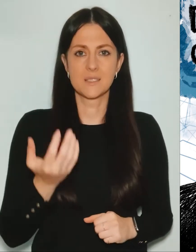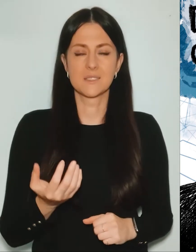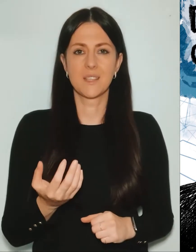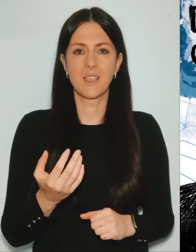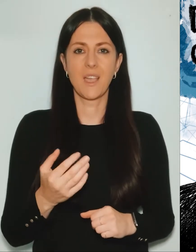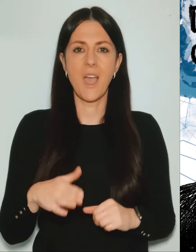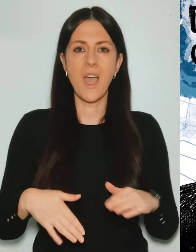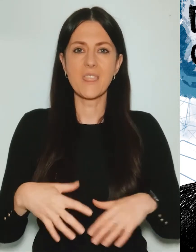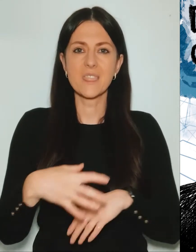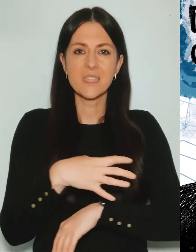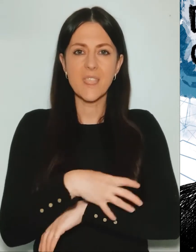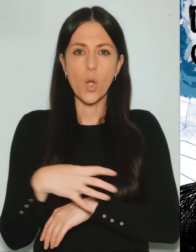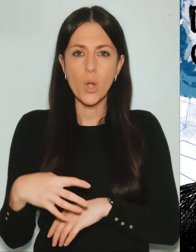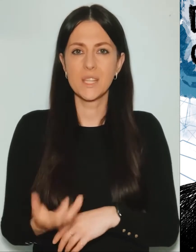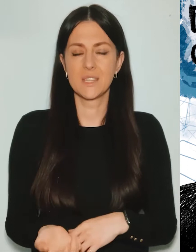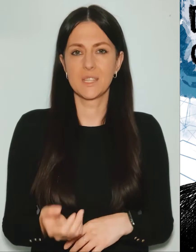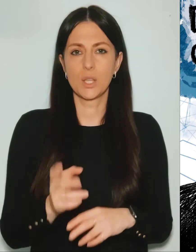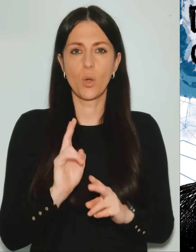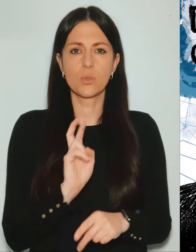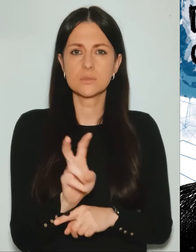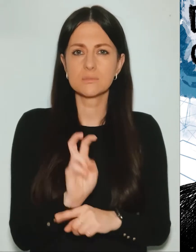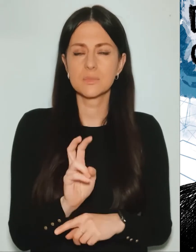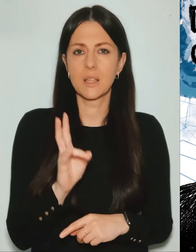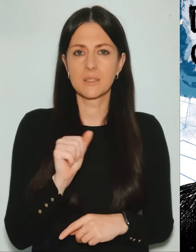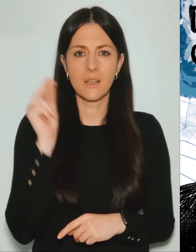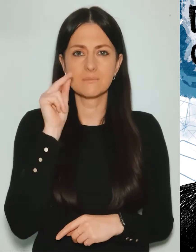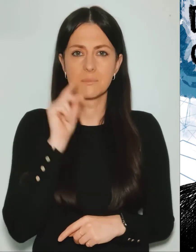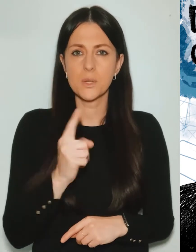someone goes to a first aid course, someone volunteers!